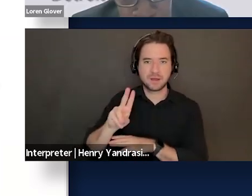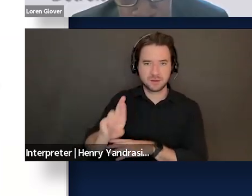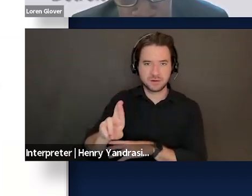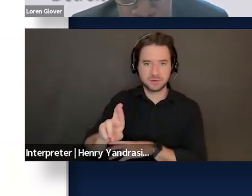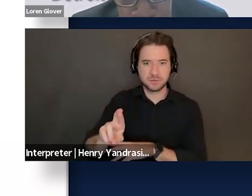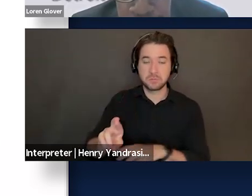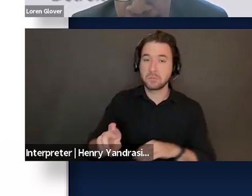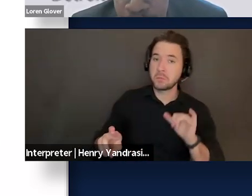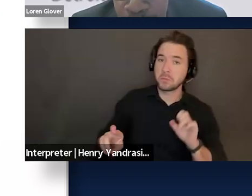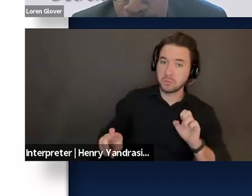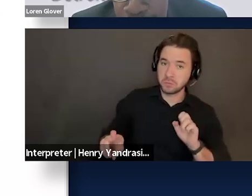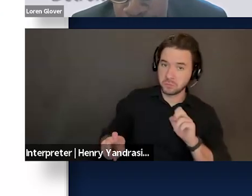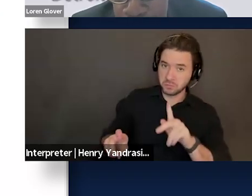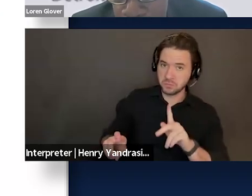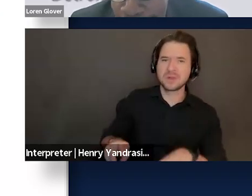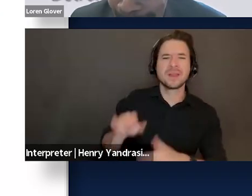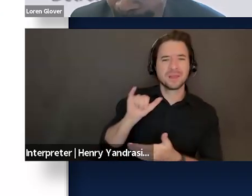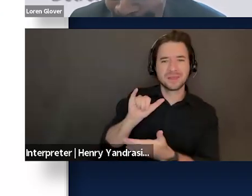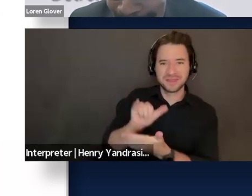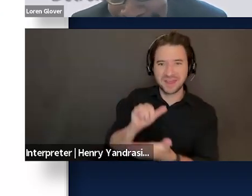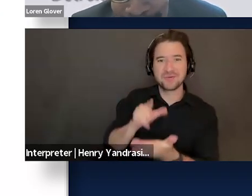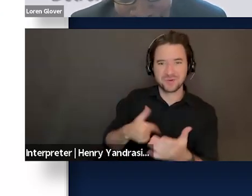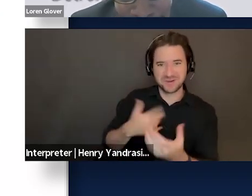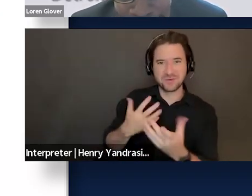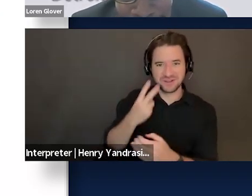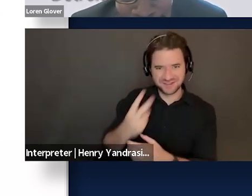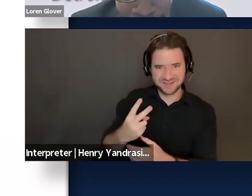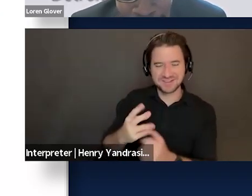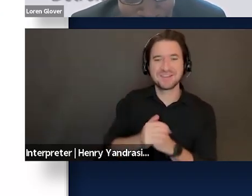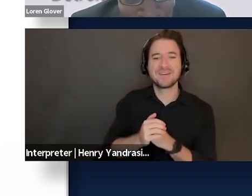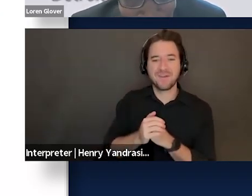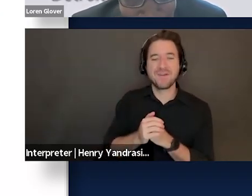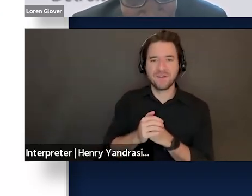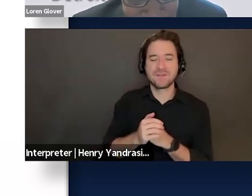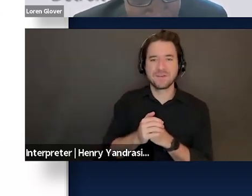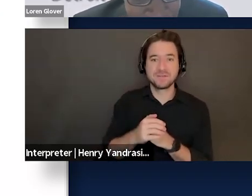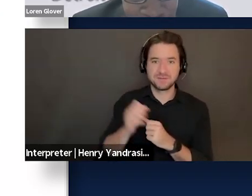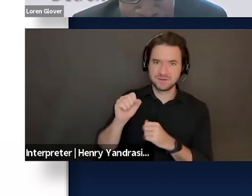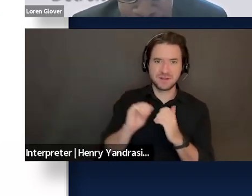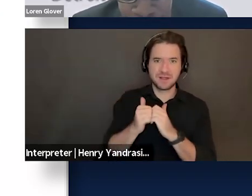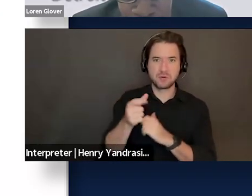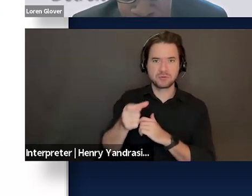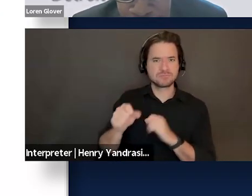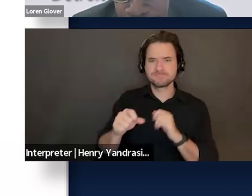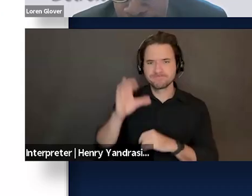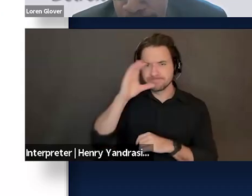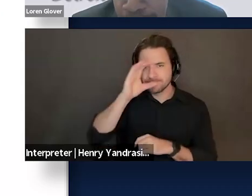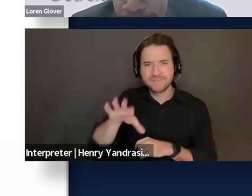Okay. That's what I wanted to see. how that, you know, hiking is… look up something real quick.